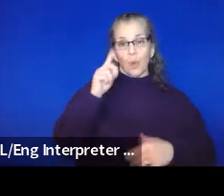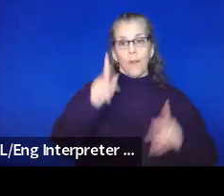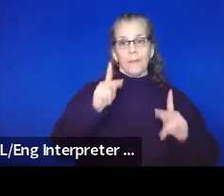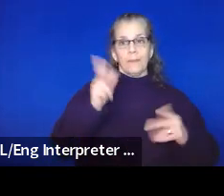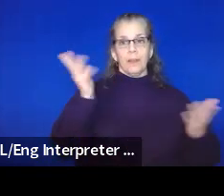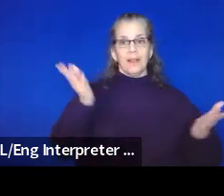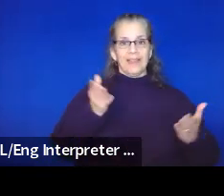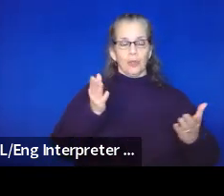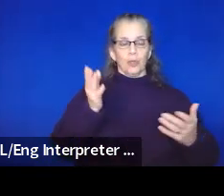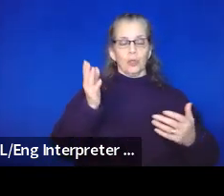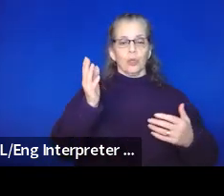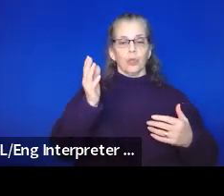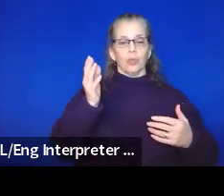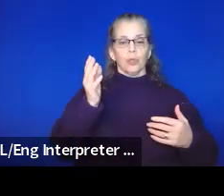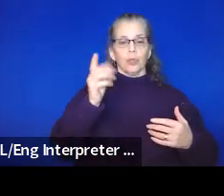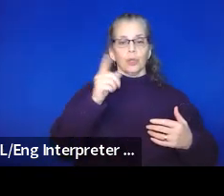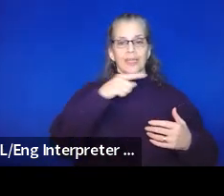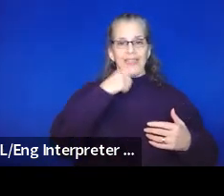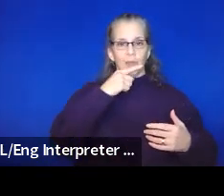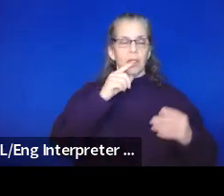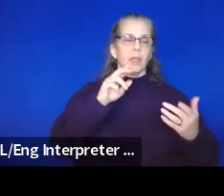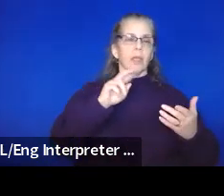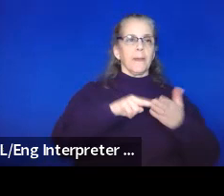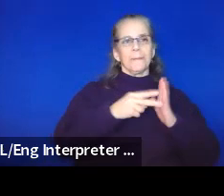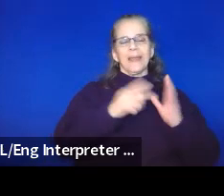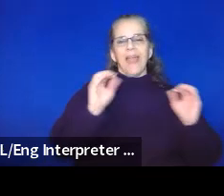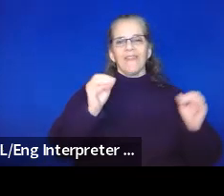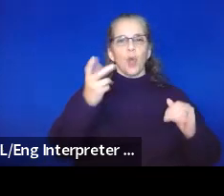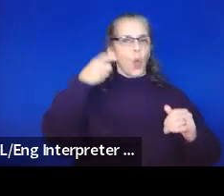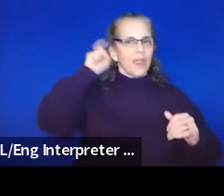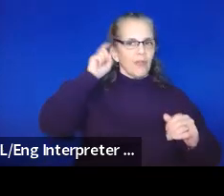they don't have hearing loss, don't have hearing aids or whatnot, what advice would you give